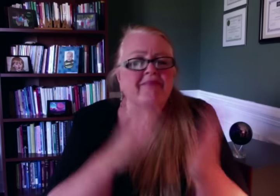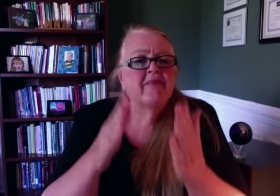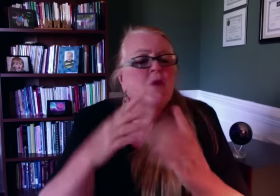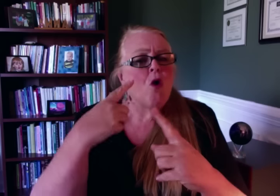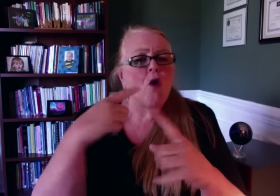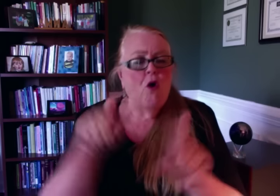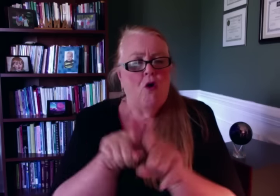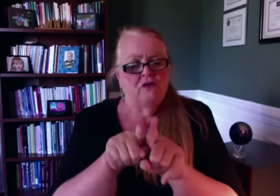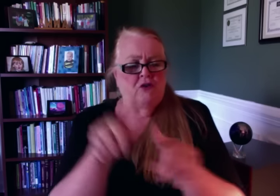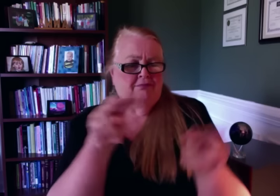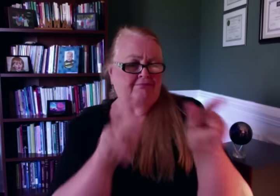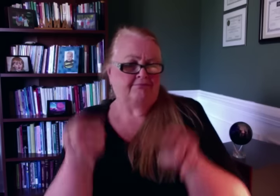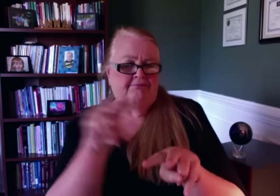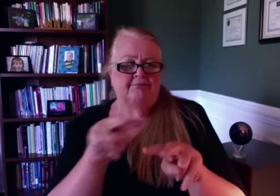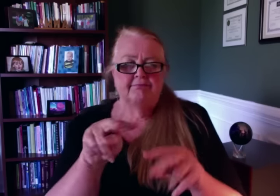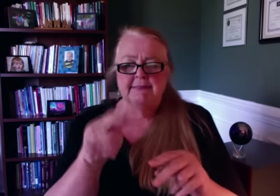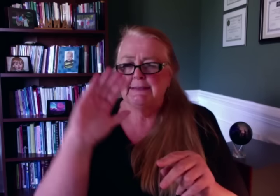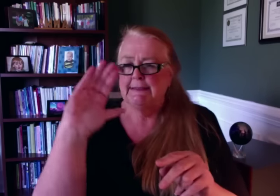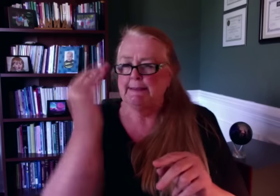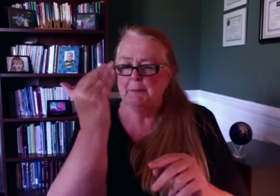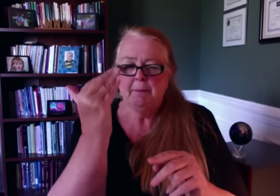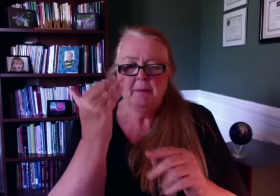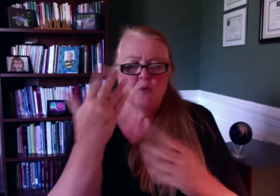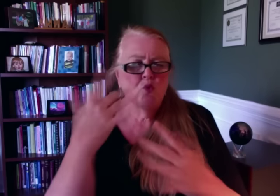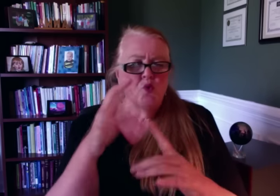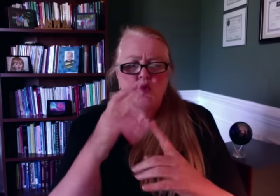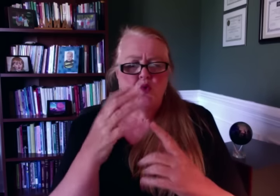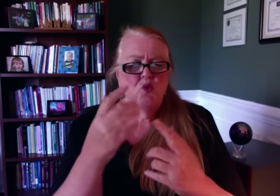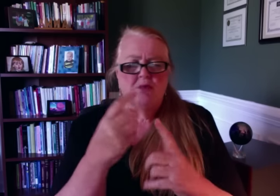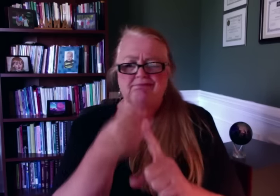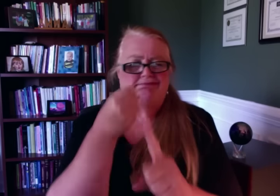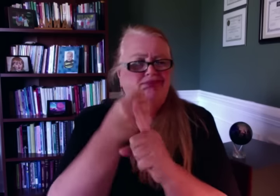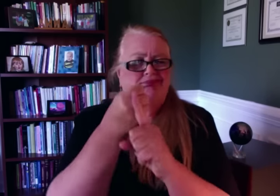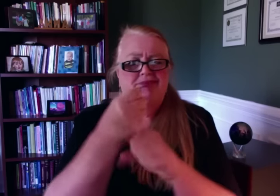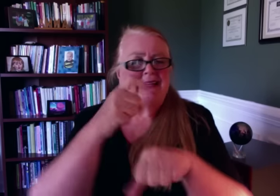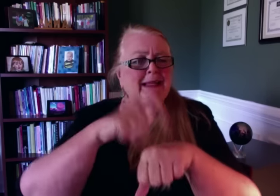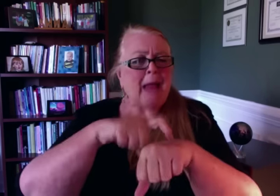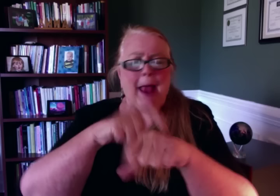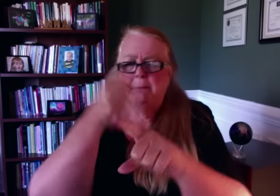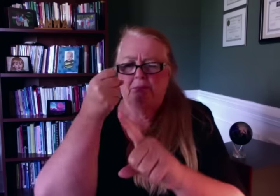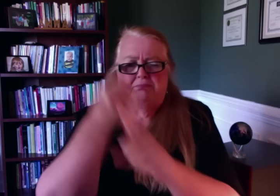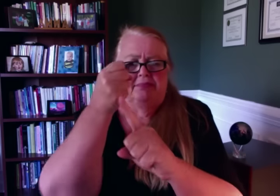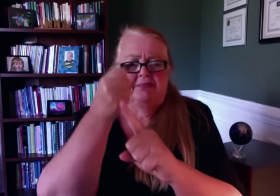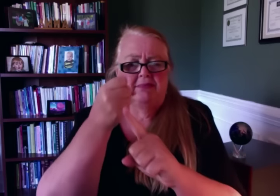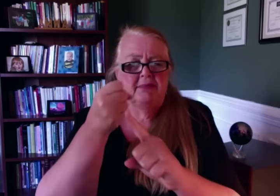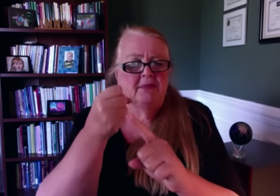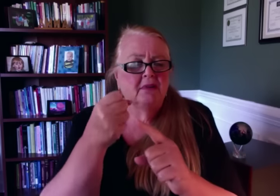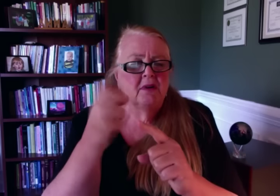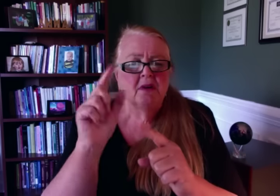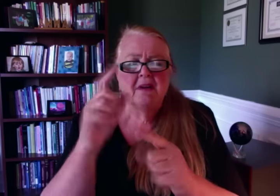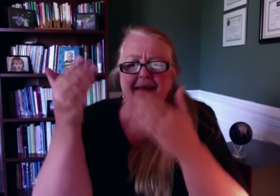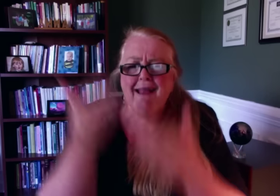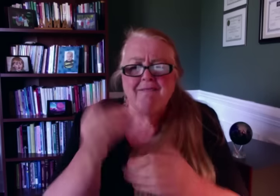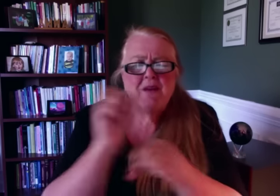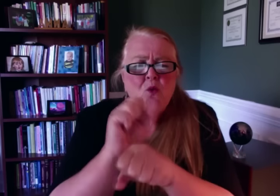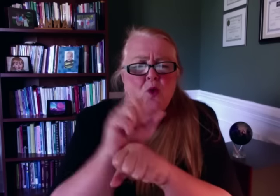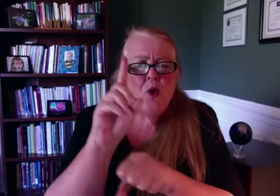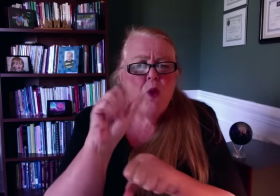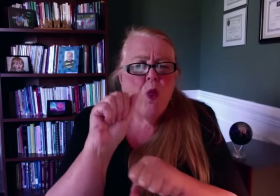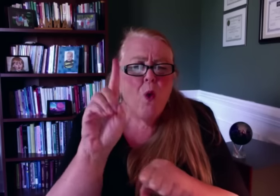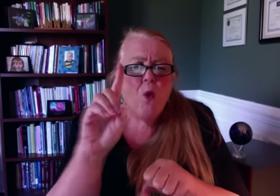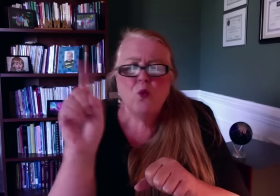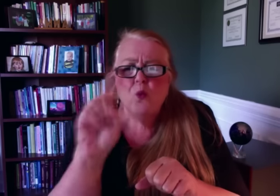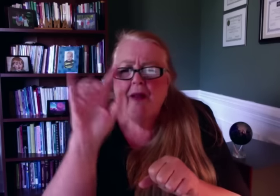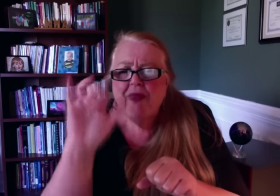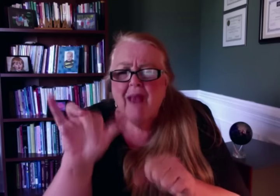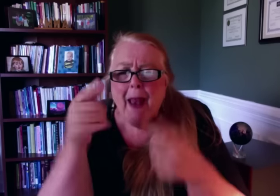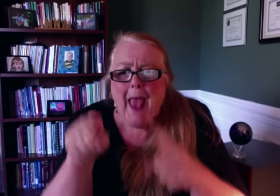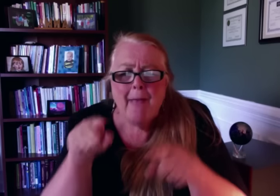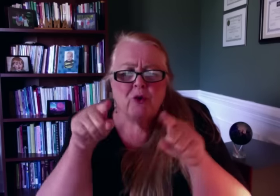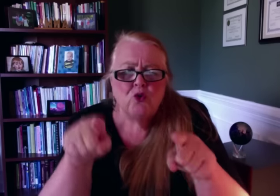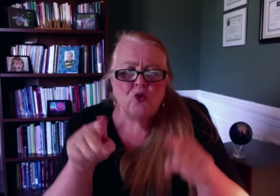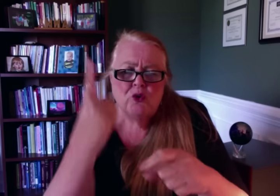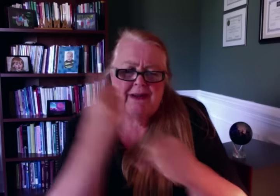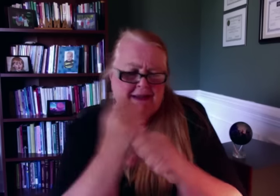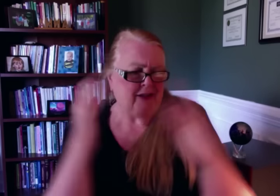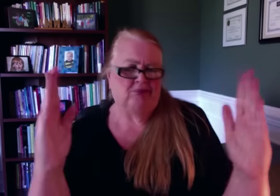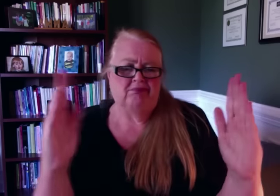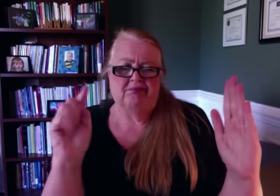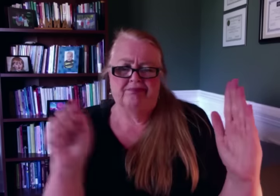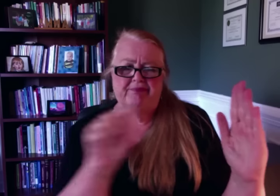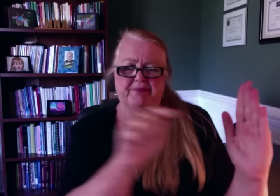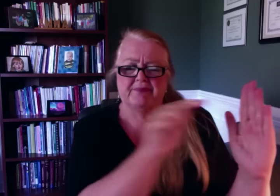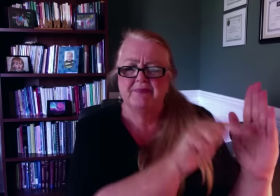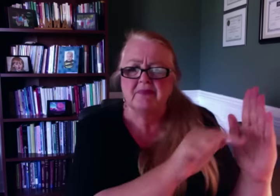I also studied the peaks in work flow – the busy times, and when they occurred during the year.